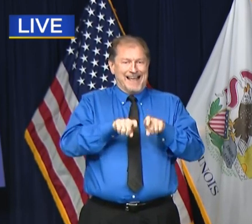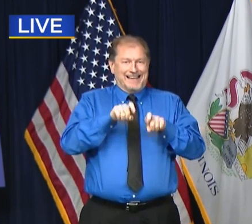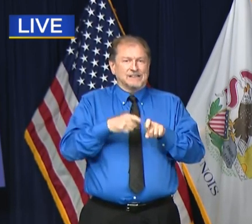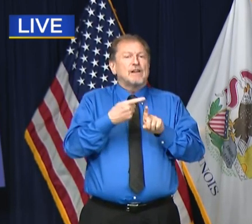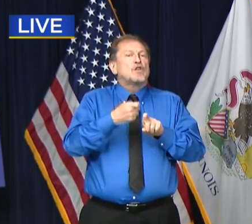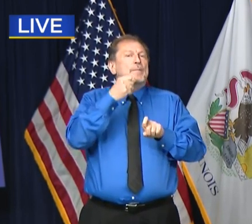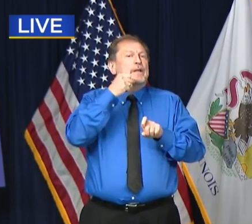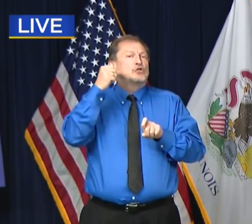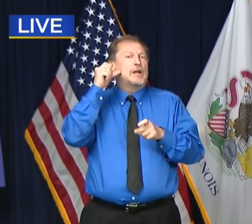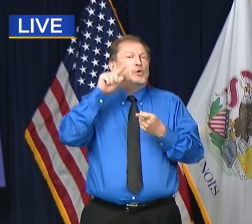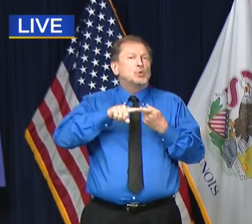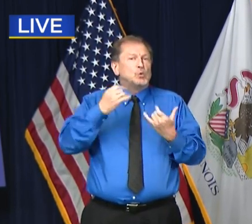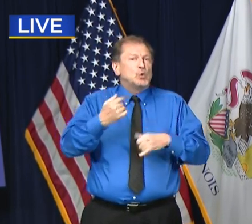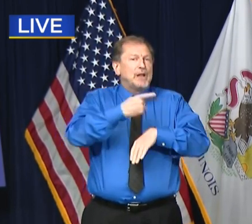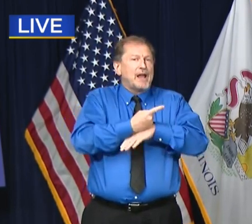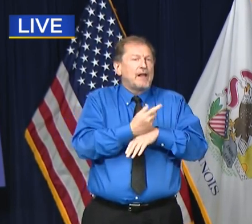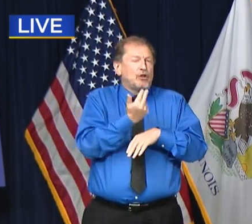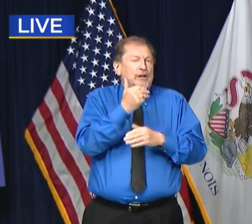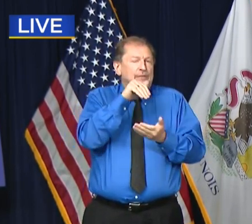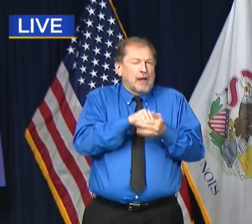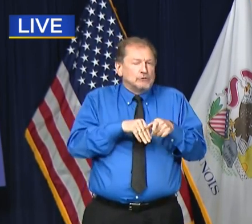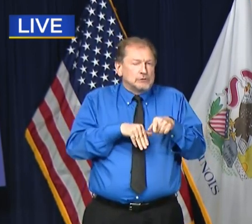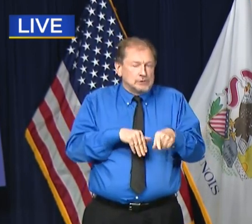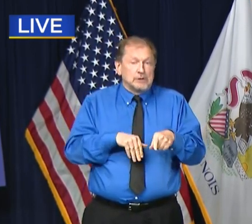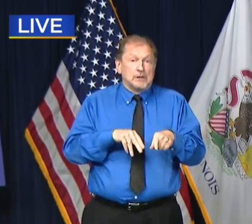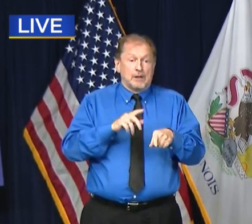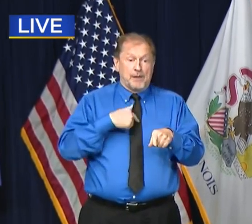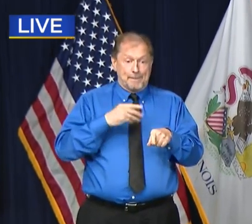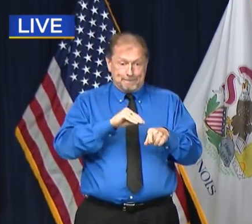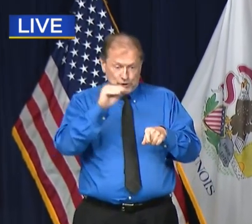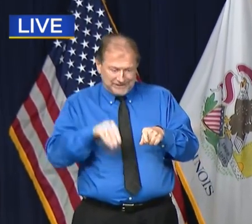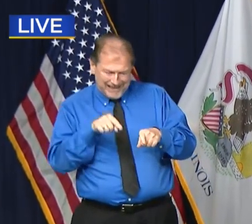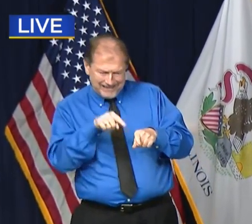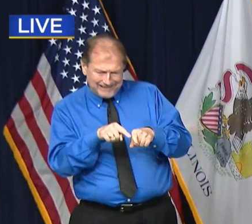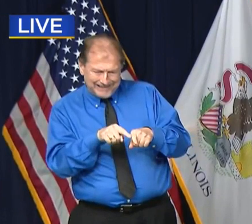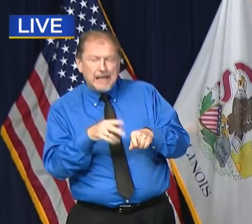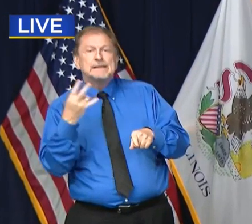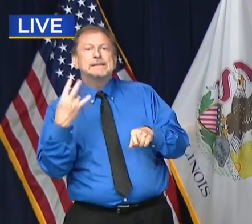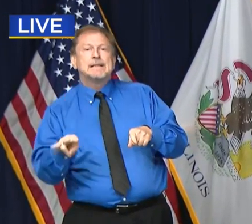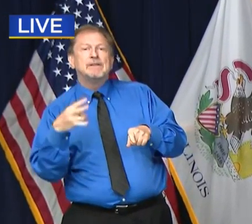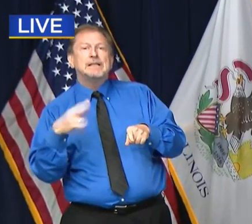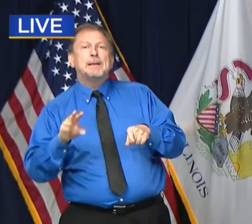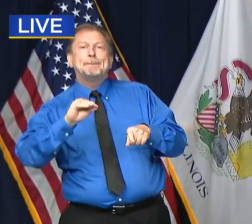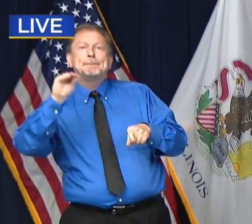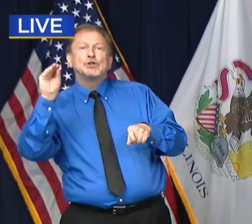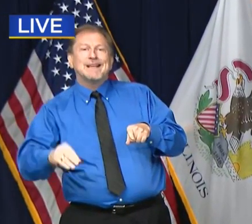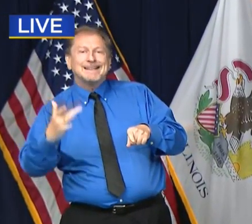WHO HAVE ALREADY RECOVERED. 13,834 NEW TEST WERE REPORTED OVER THE LAST 24 HOURS.